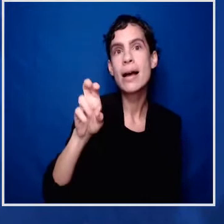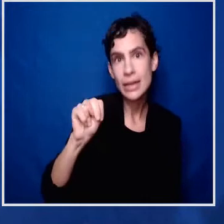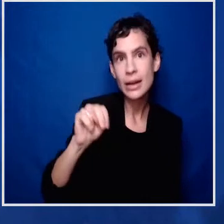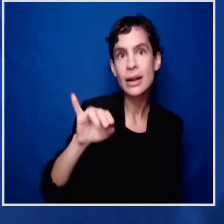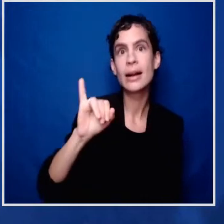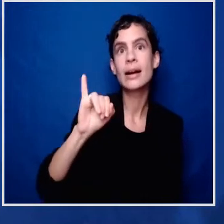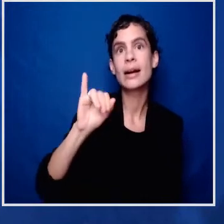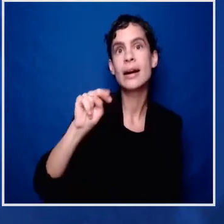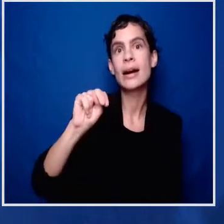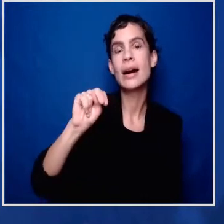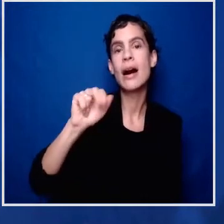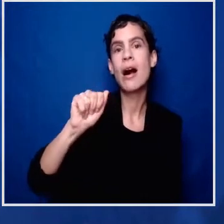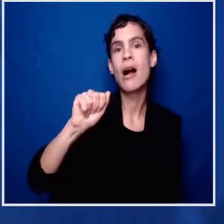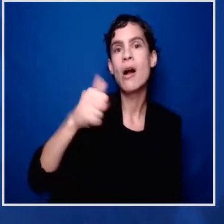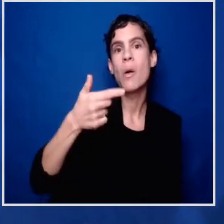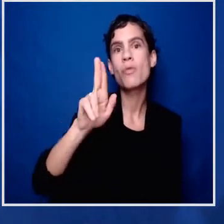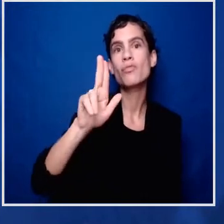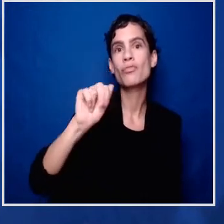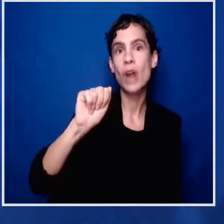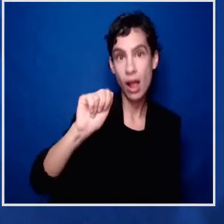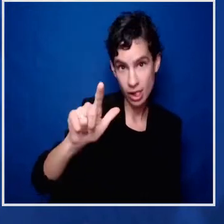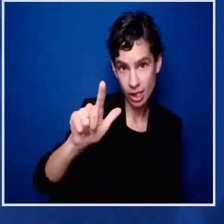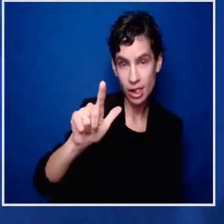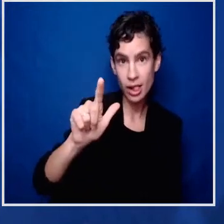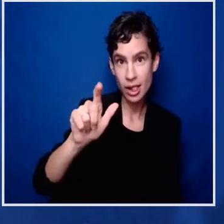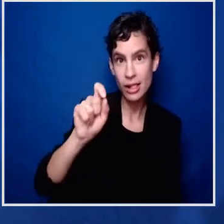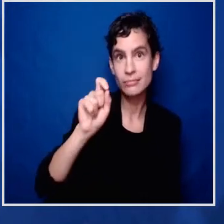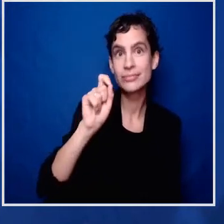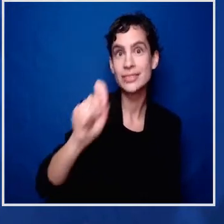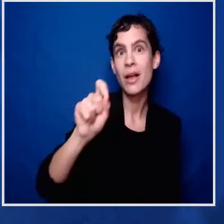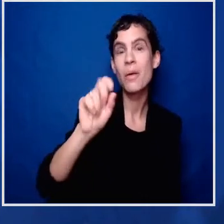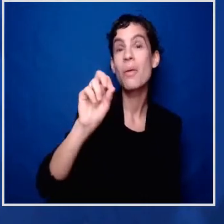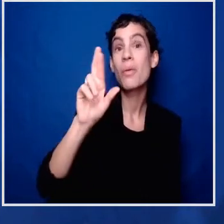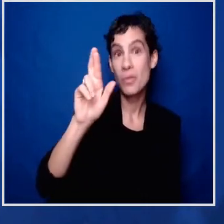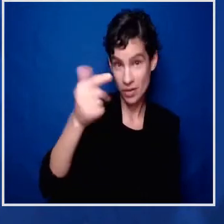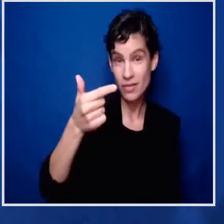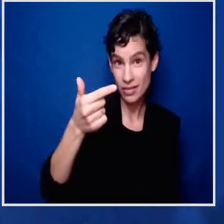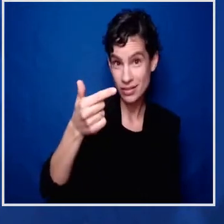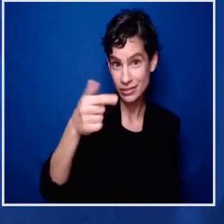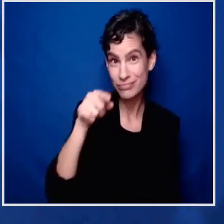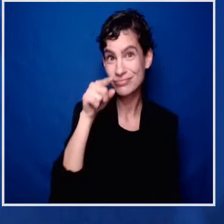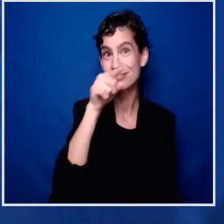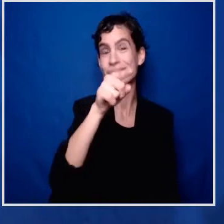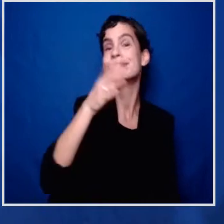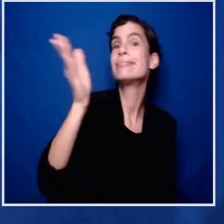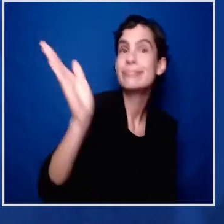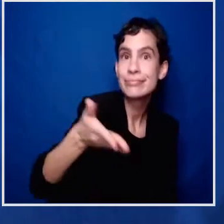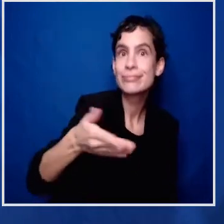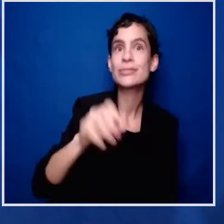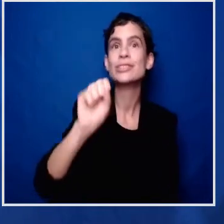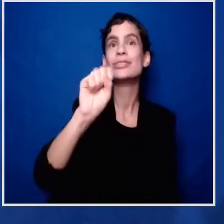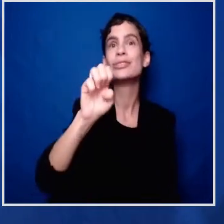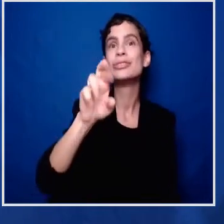BIDENINAUGURAL.ORG/SERVICE TO LEARN MORE AND SIGN UP. TOGETHER, WE WILL UNITE IN